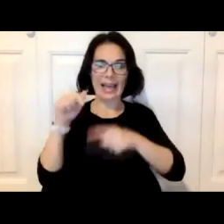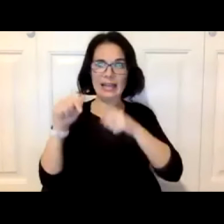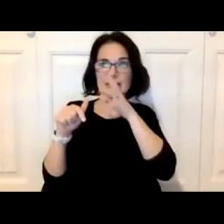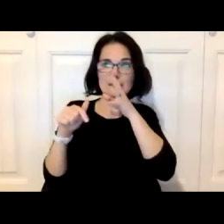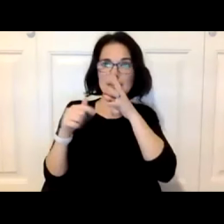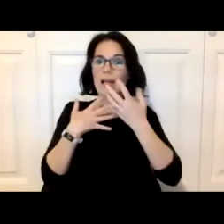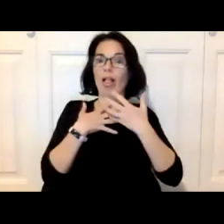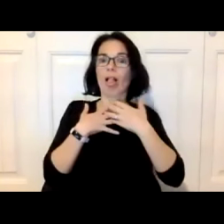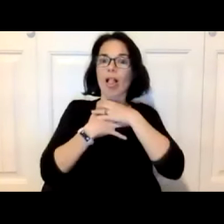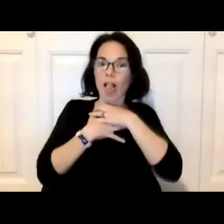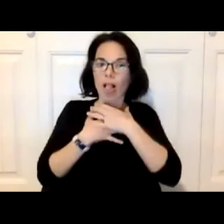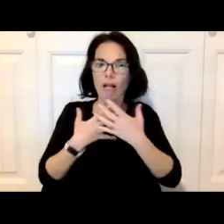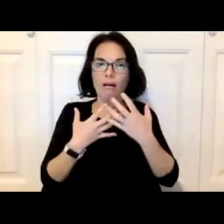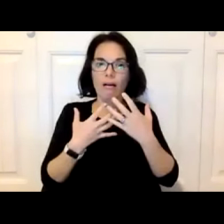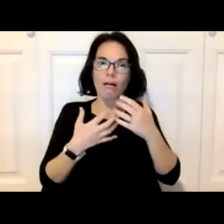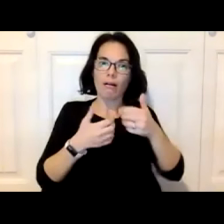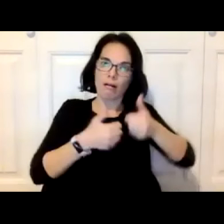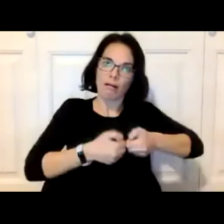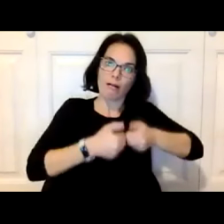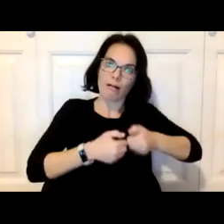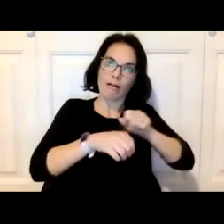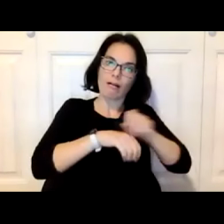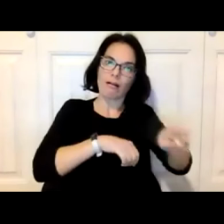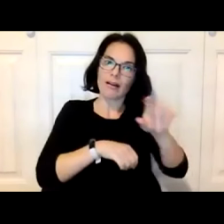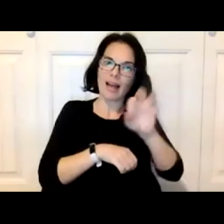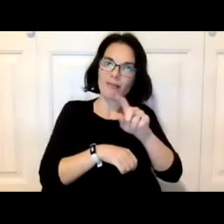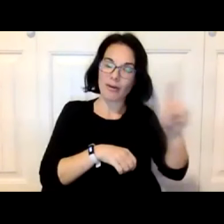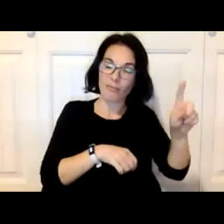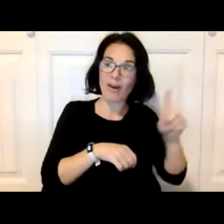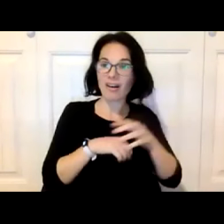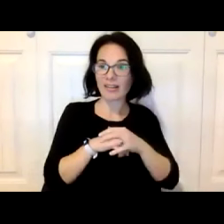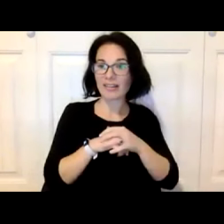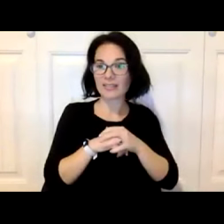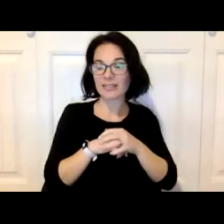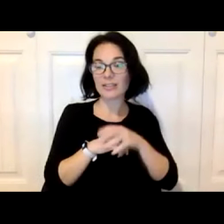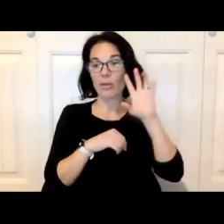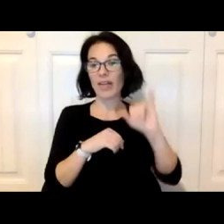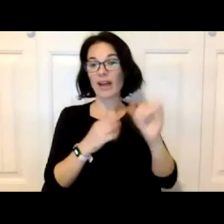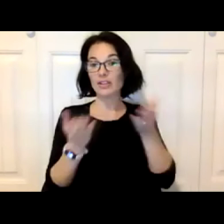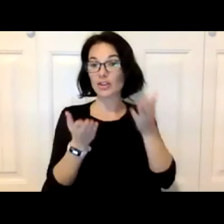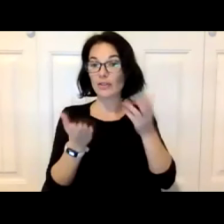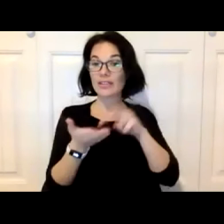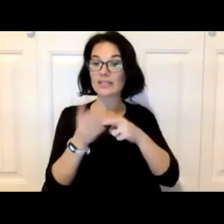To use the 911 text service, individuals needing emergency